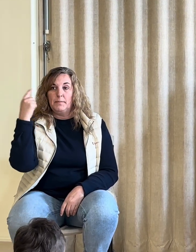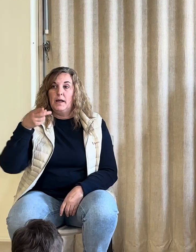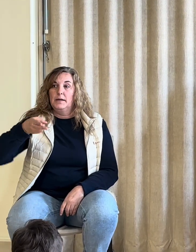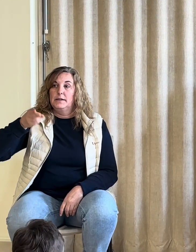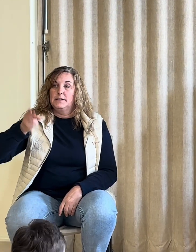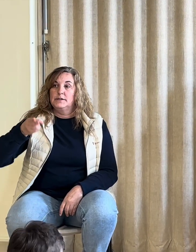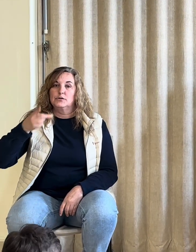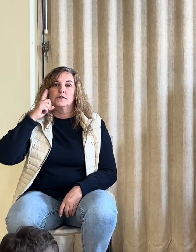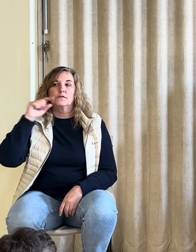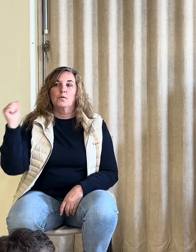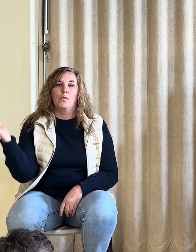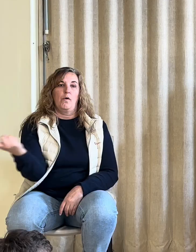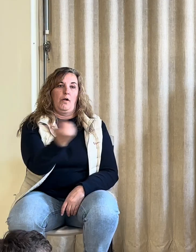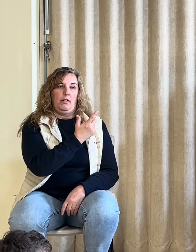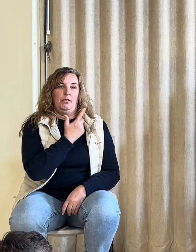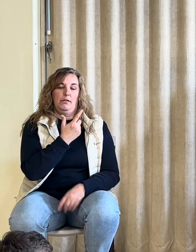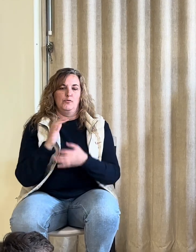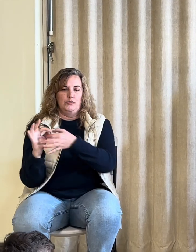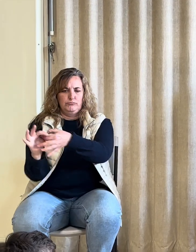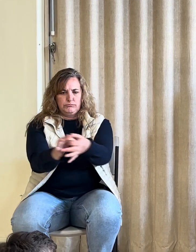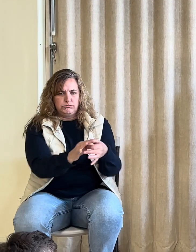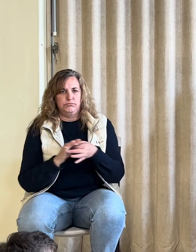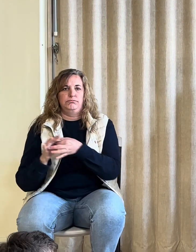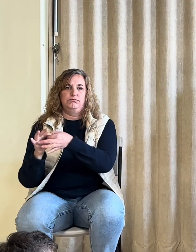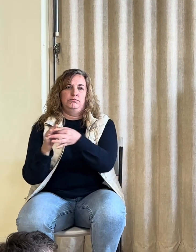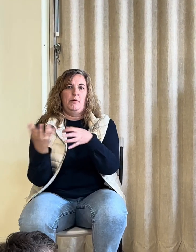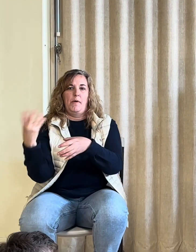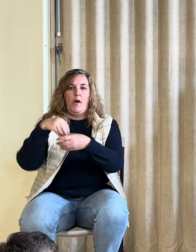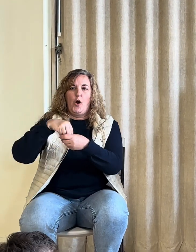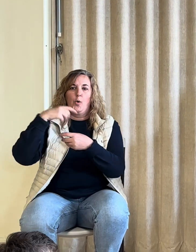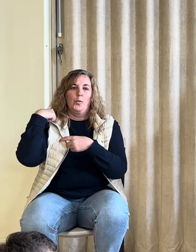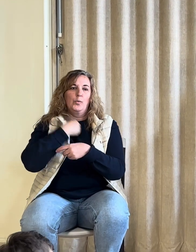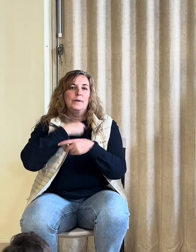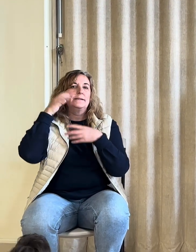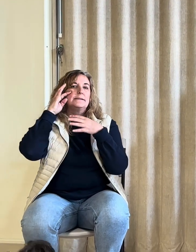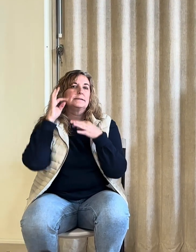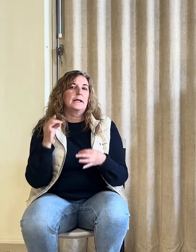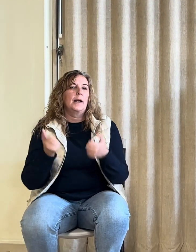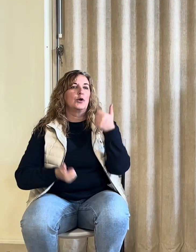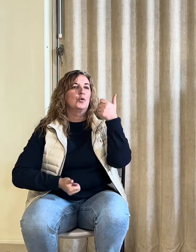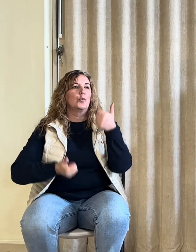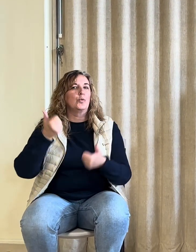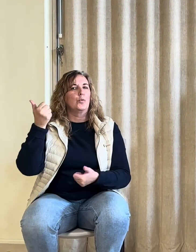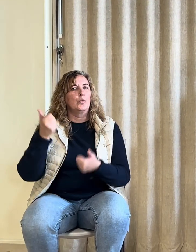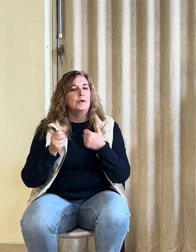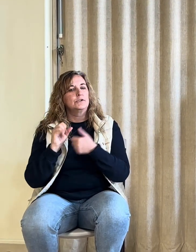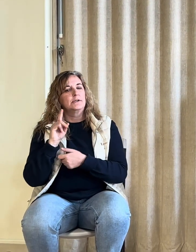for everybody, we are all a part of it, we get to decide which side of Black history that